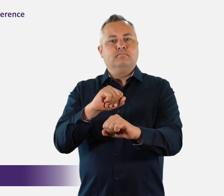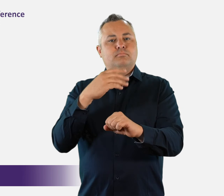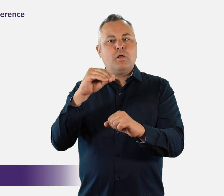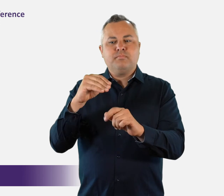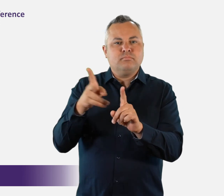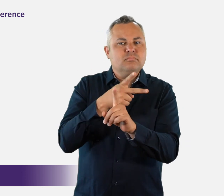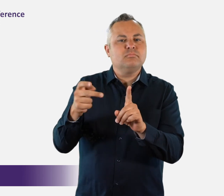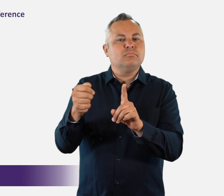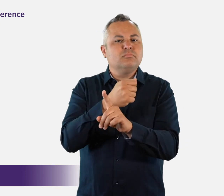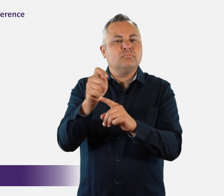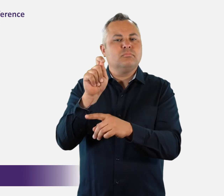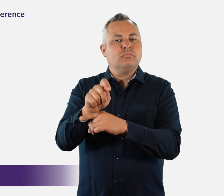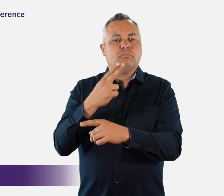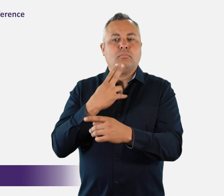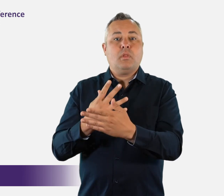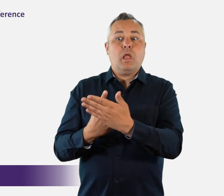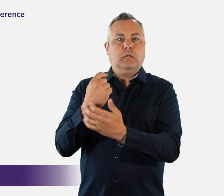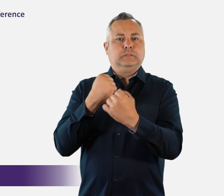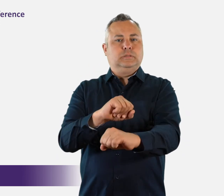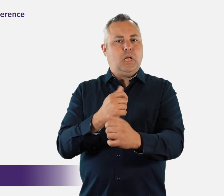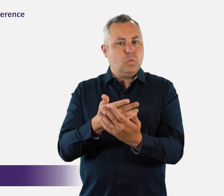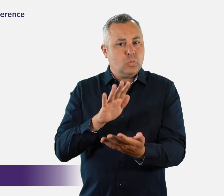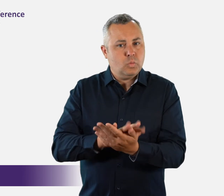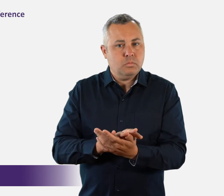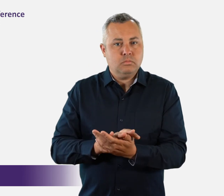of students with disability in education and learning environments?